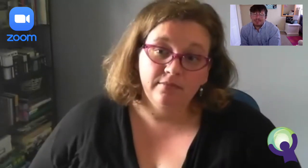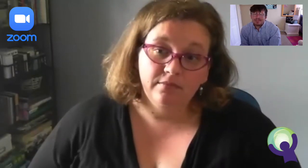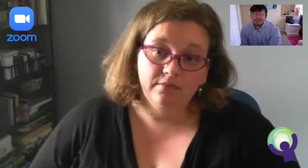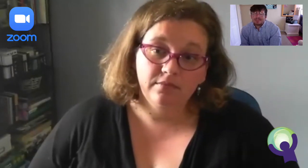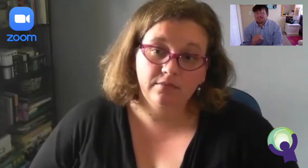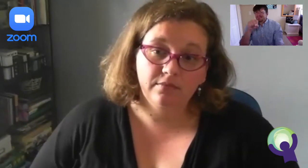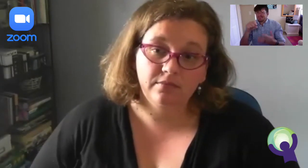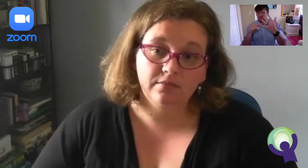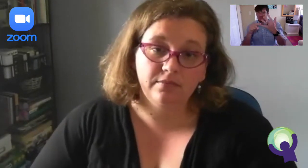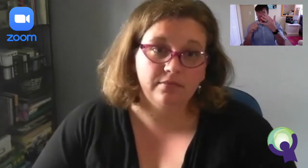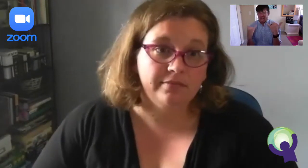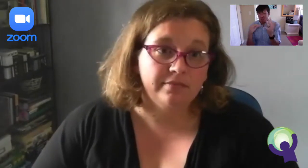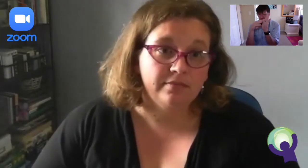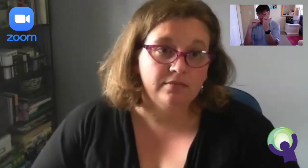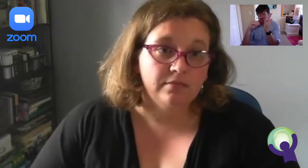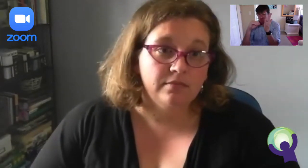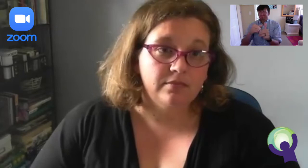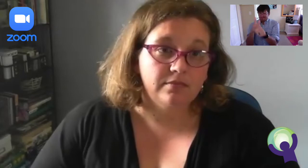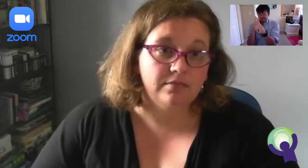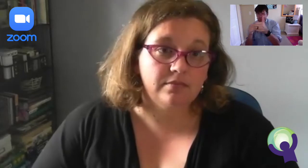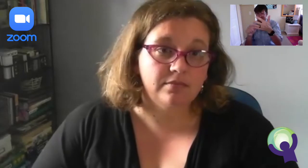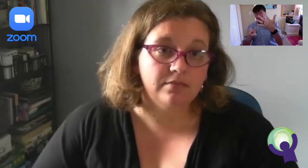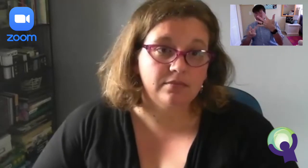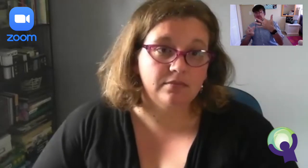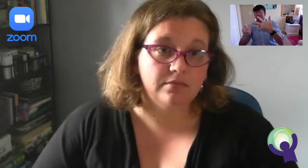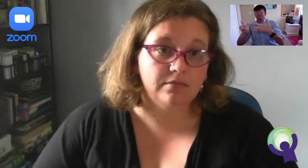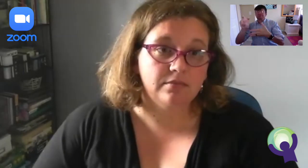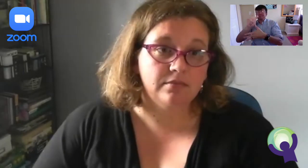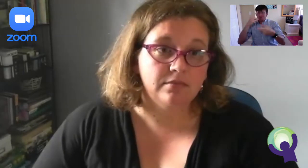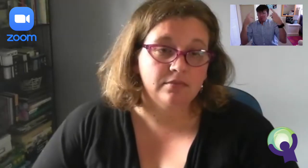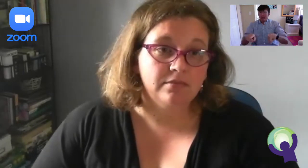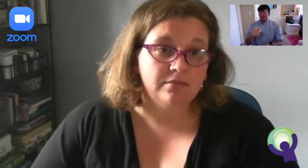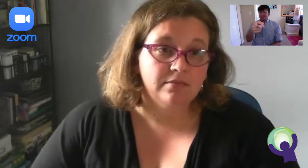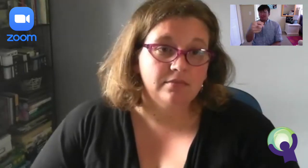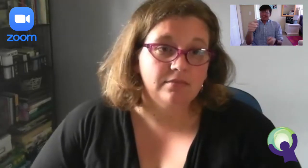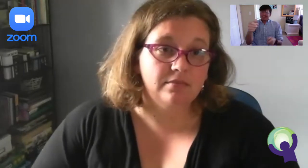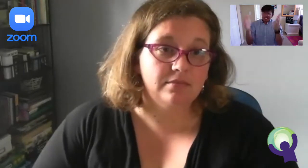of my job and doing them. CHRISTOPHER: Yep, so learning and moving on up to